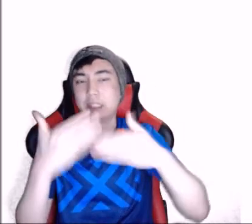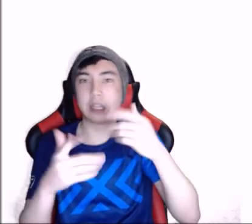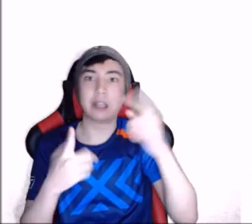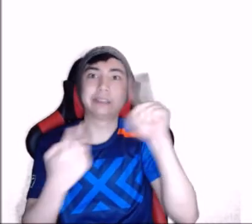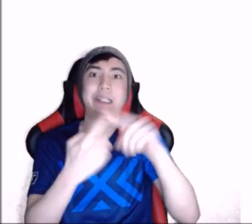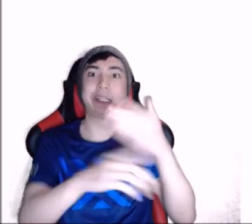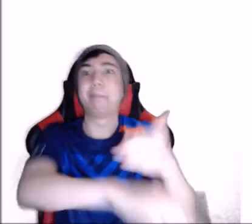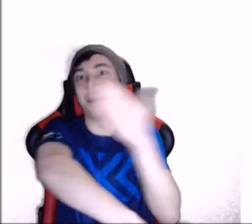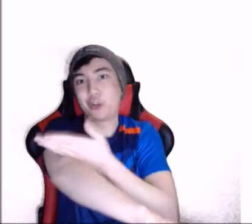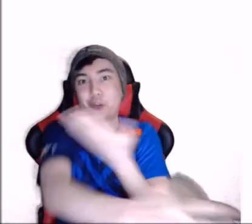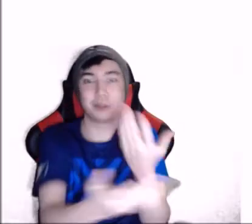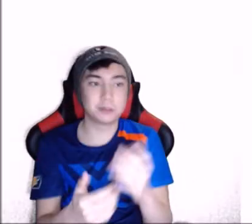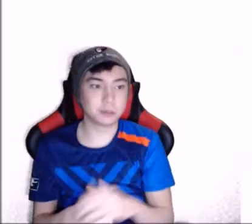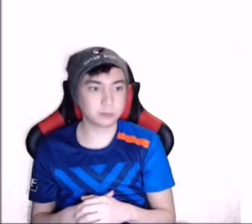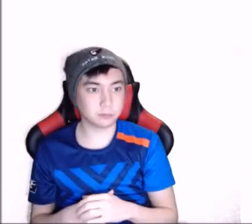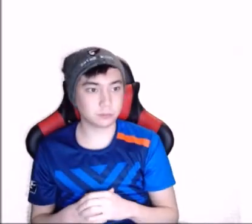with her until I got better